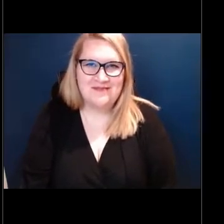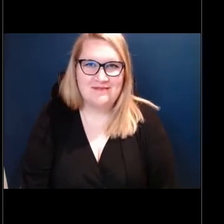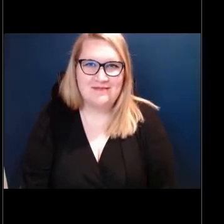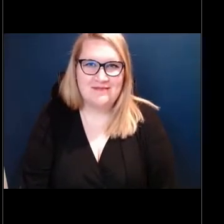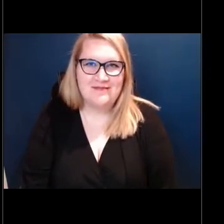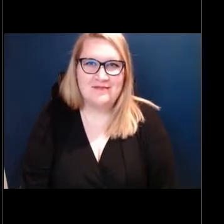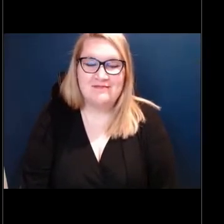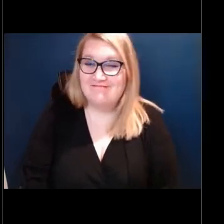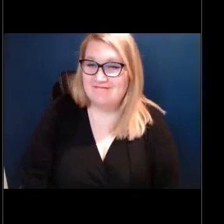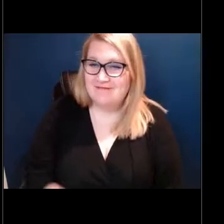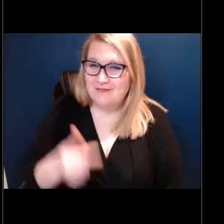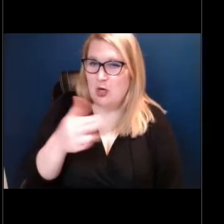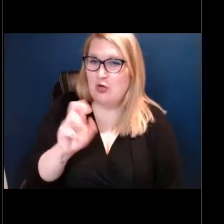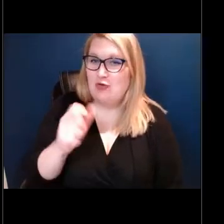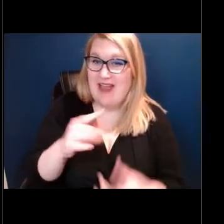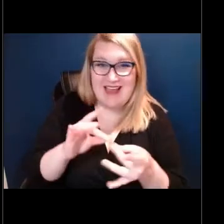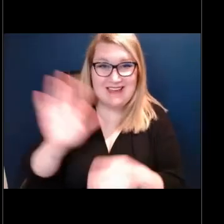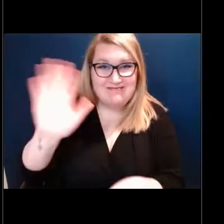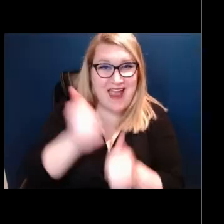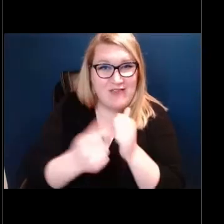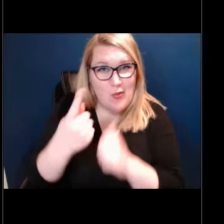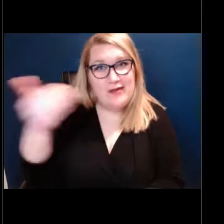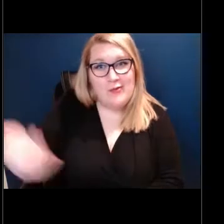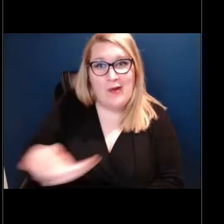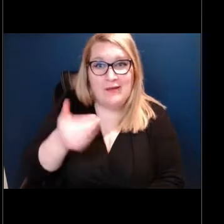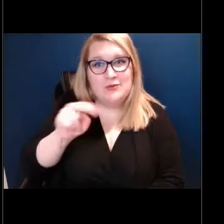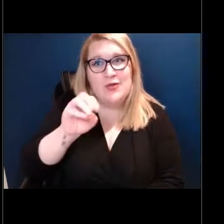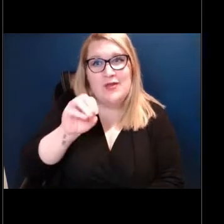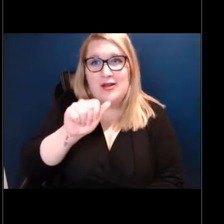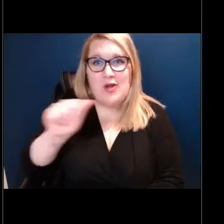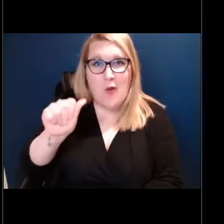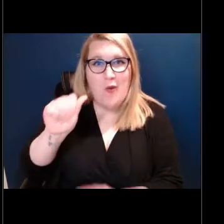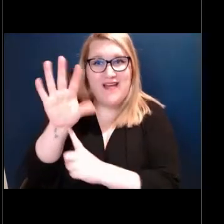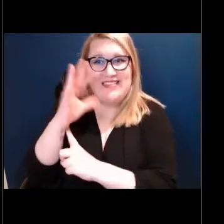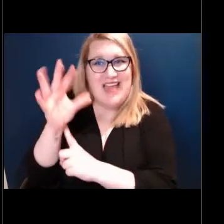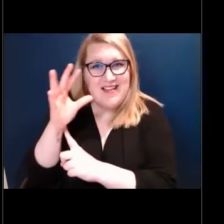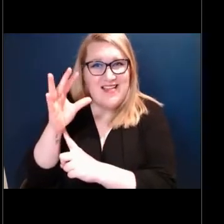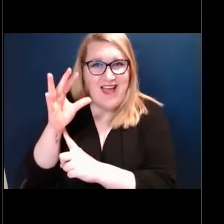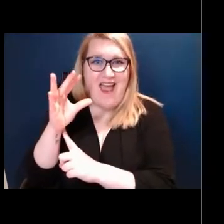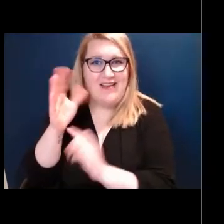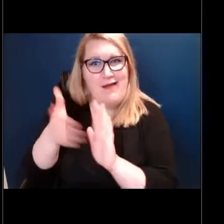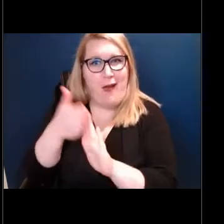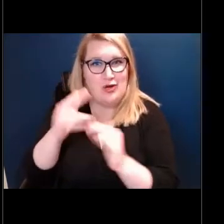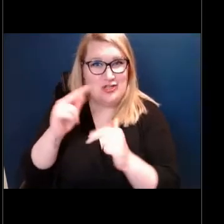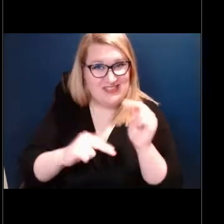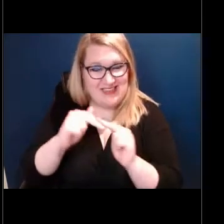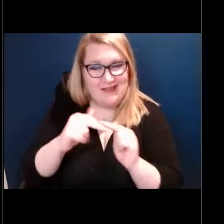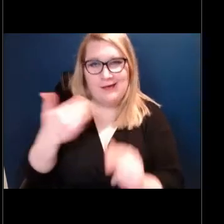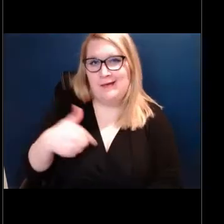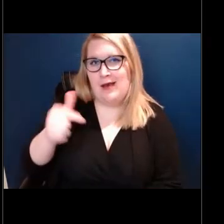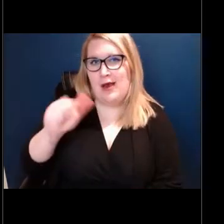Hi, everybody. Welcome to the NOAA Satellite Operations Facility. I'm director Greg Marlow, and we're very excited